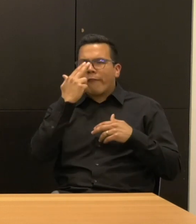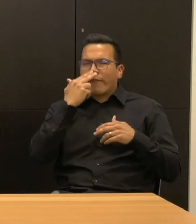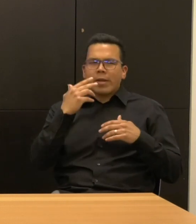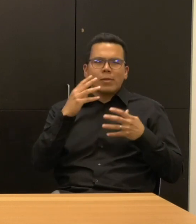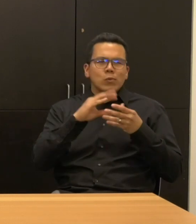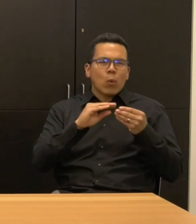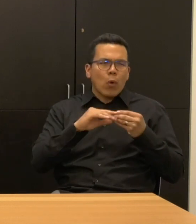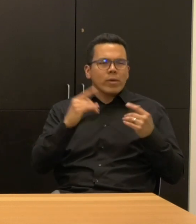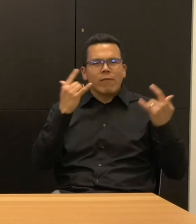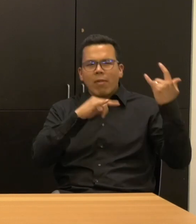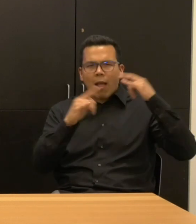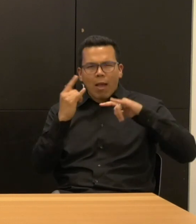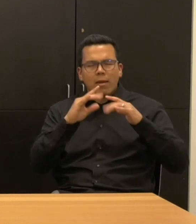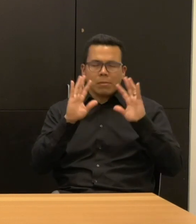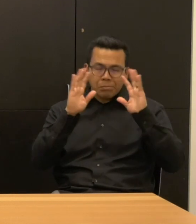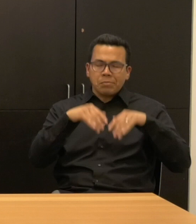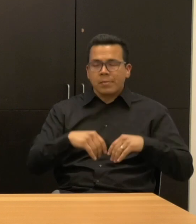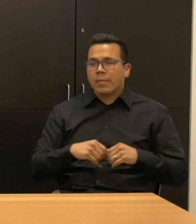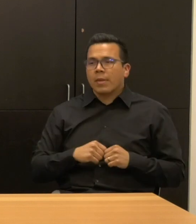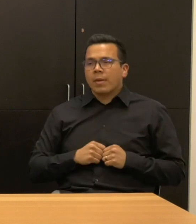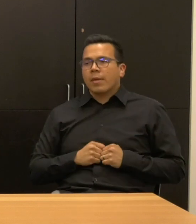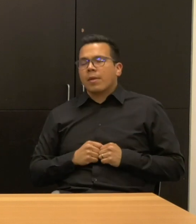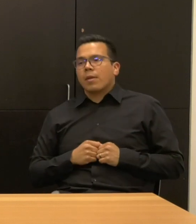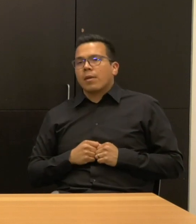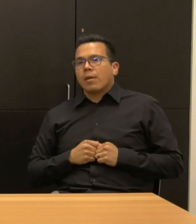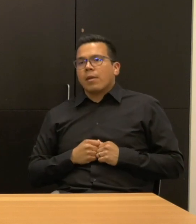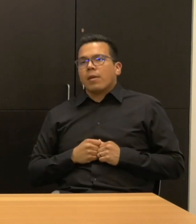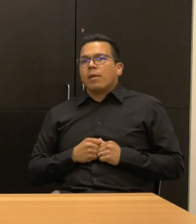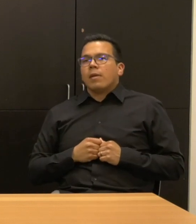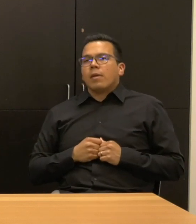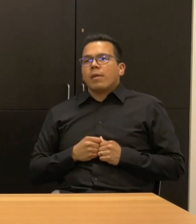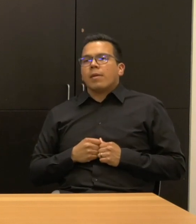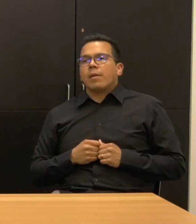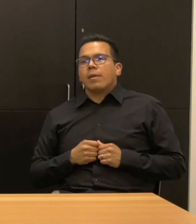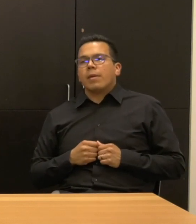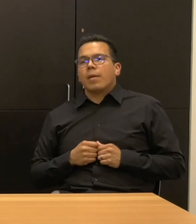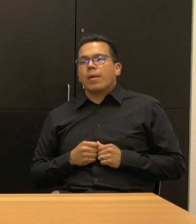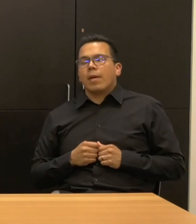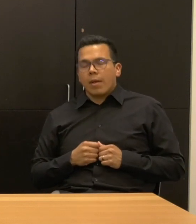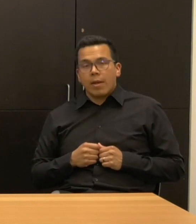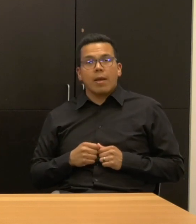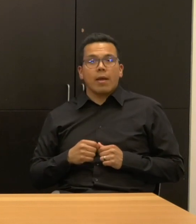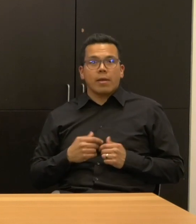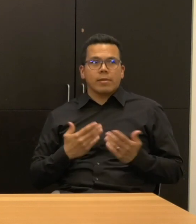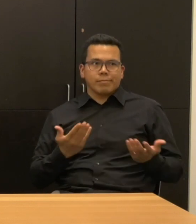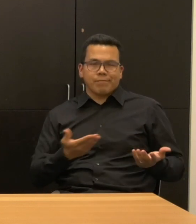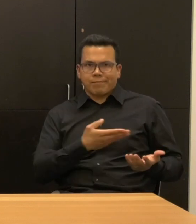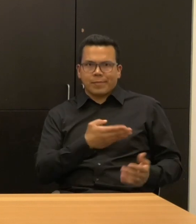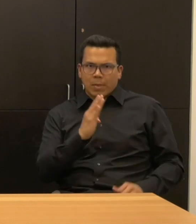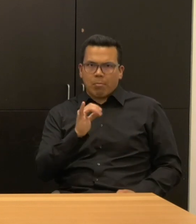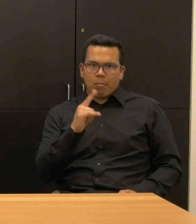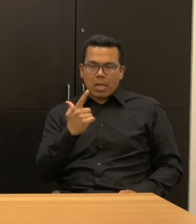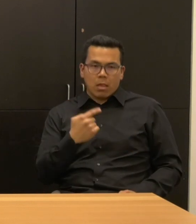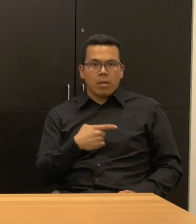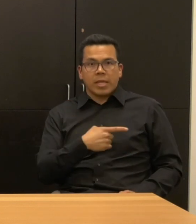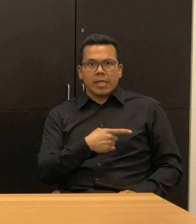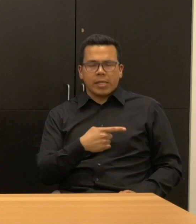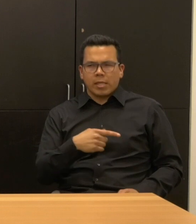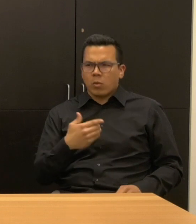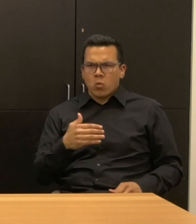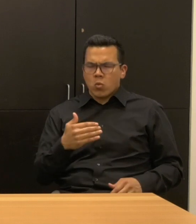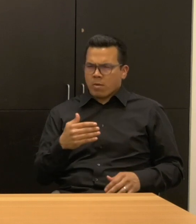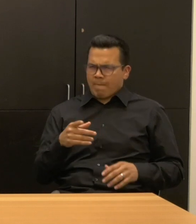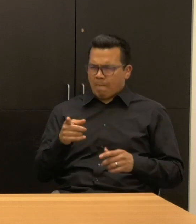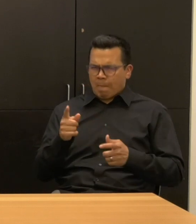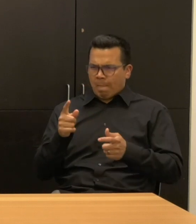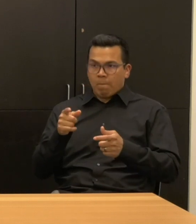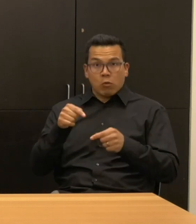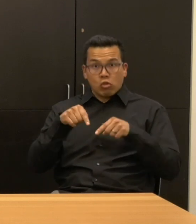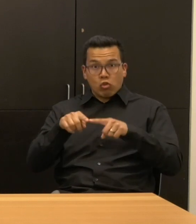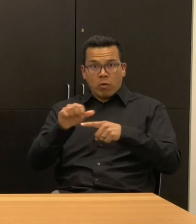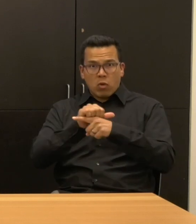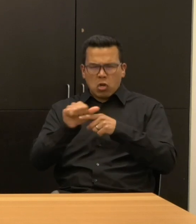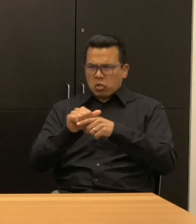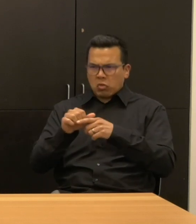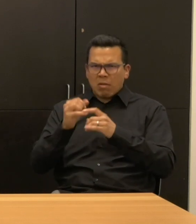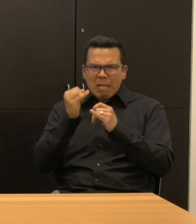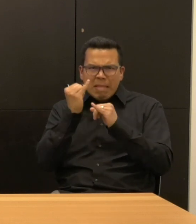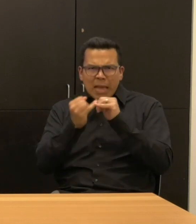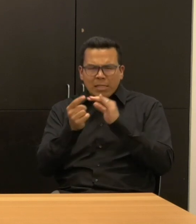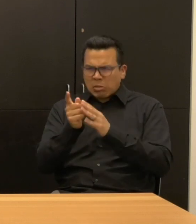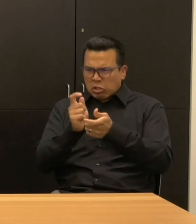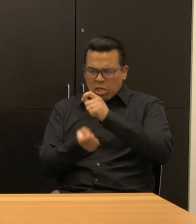And of course bill being bill, he makes a lot of changes in that rehearsal before the